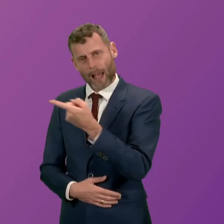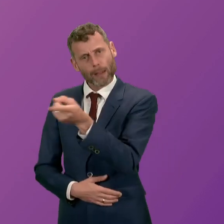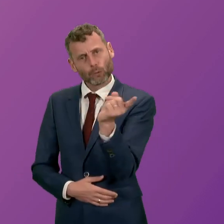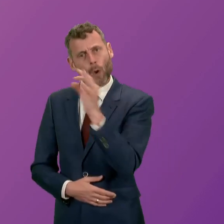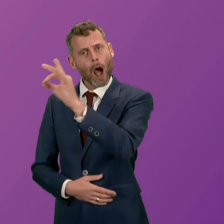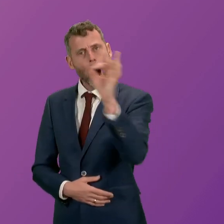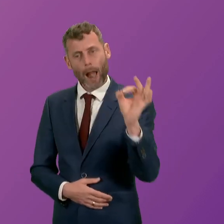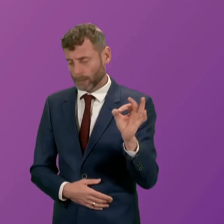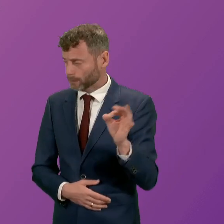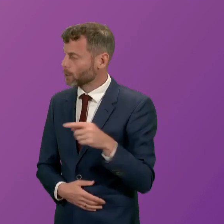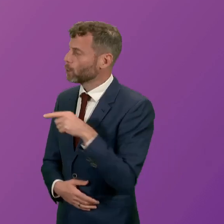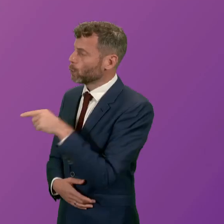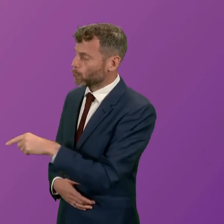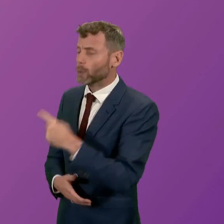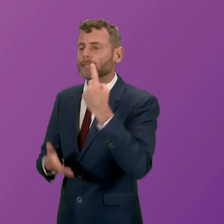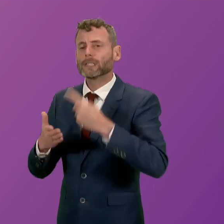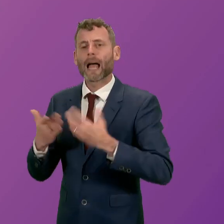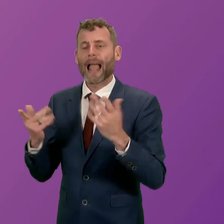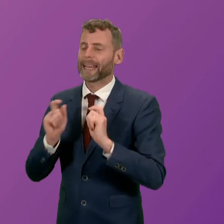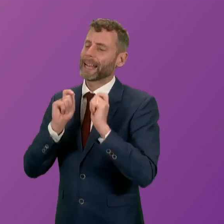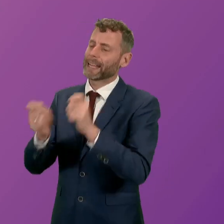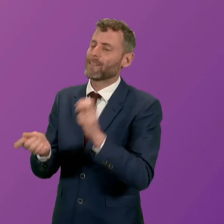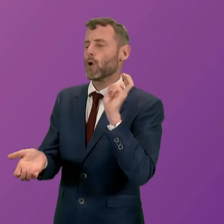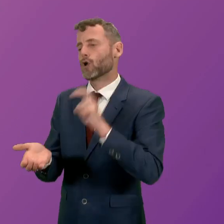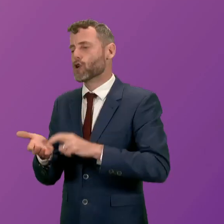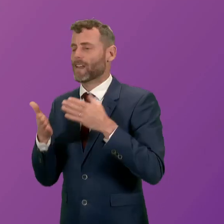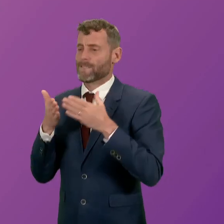consulted before key decisions are made, and what comfort will they have that the